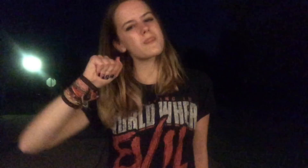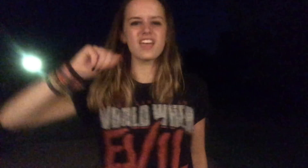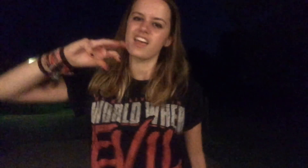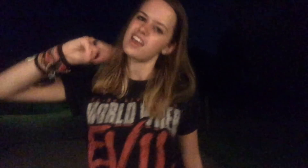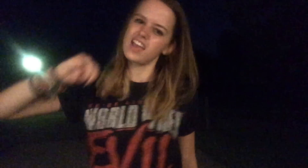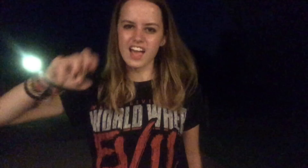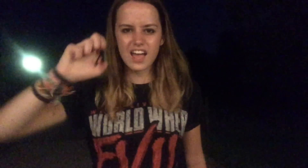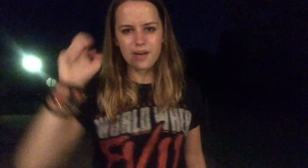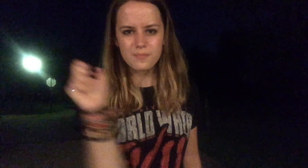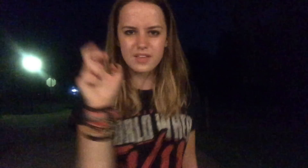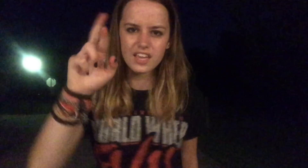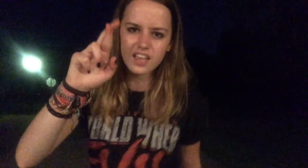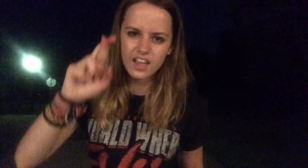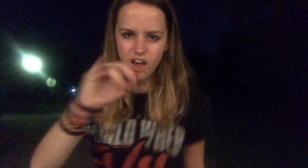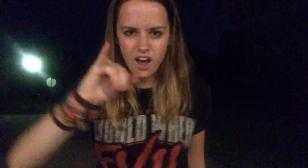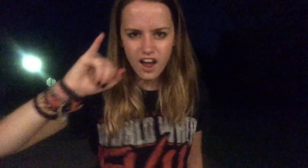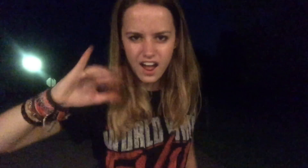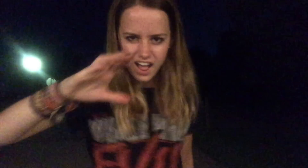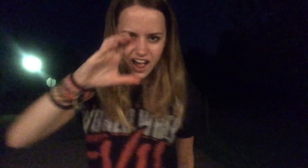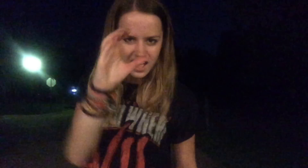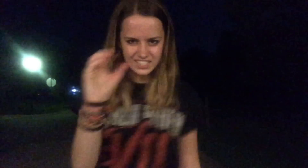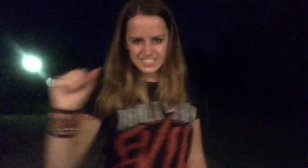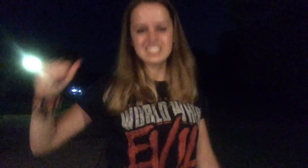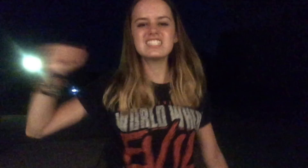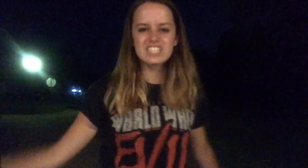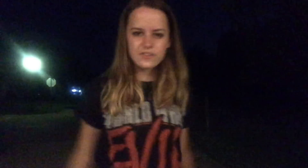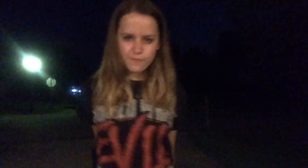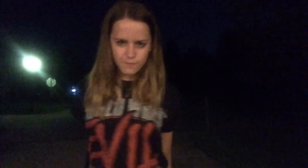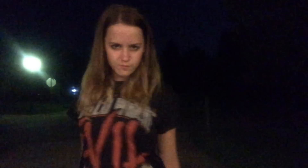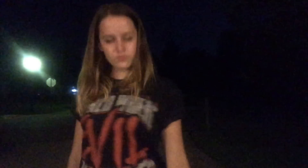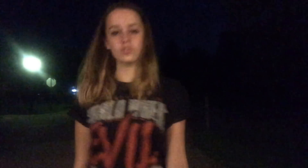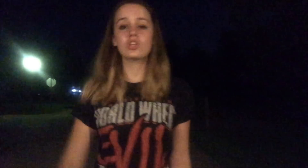A-M-E-R-I-C-A